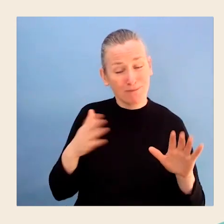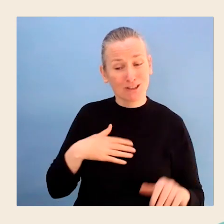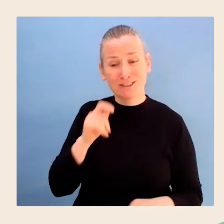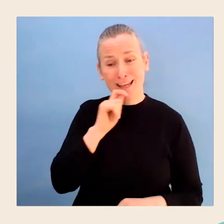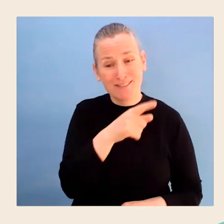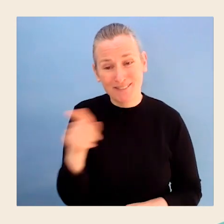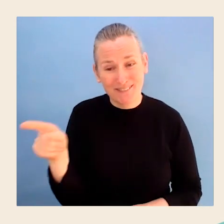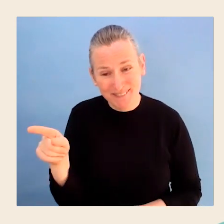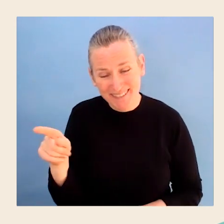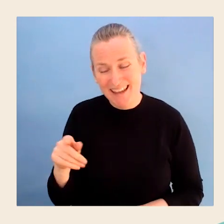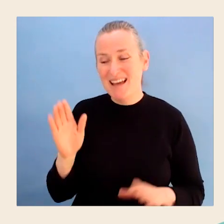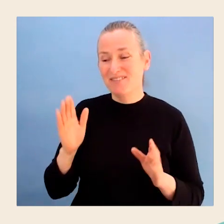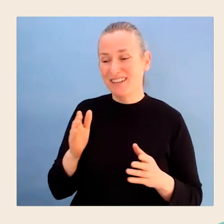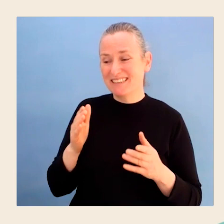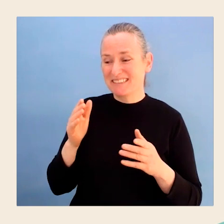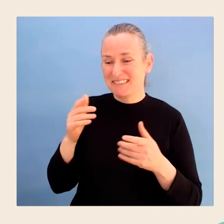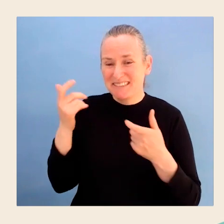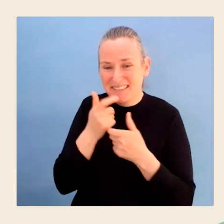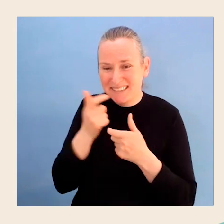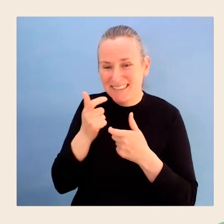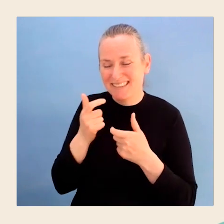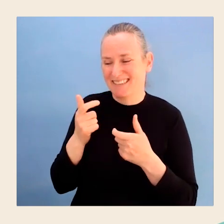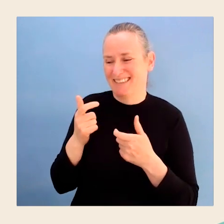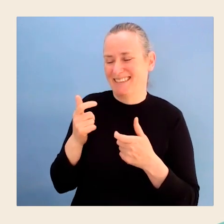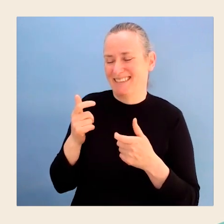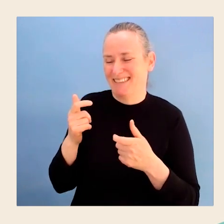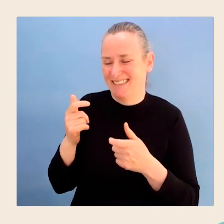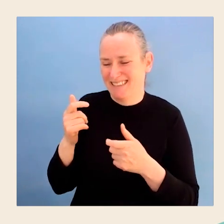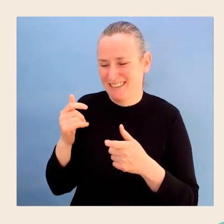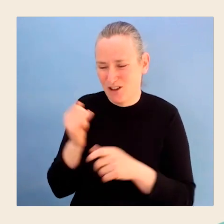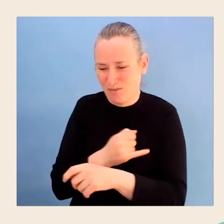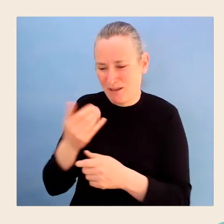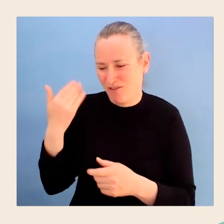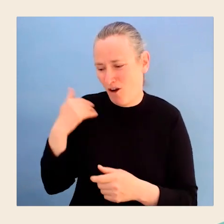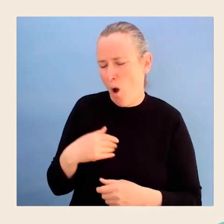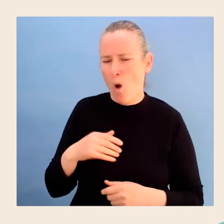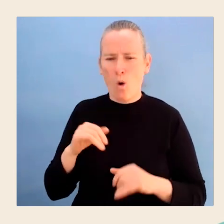We talked about this before in an email. All Alices are just awesome.